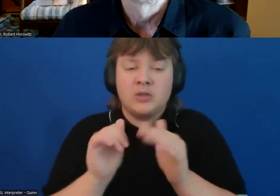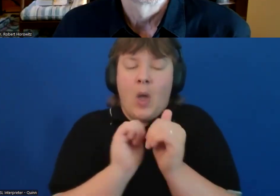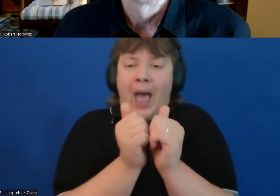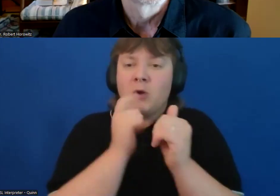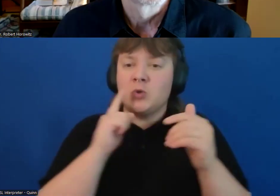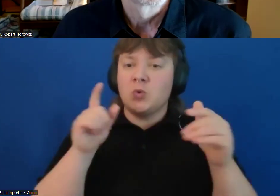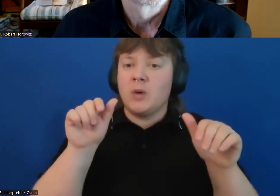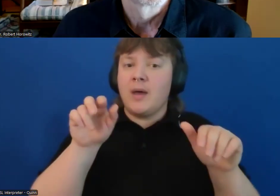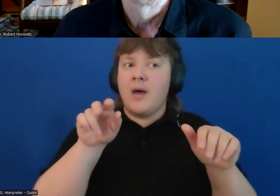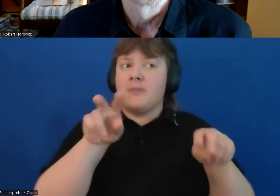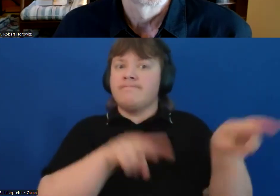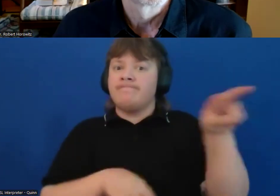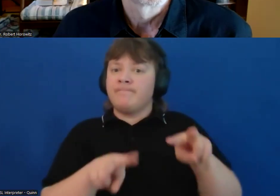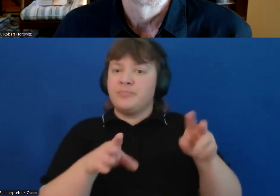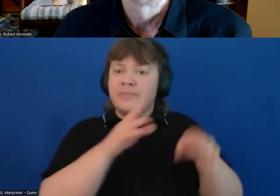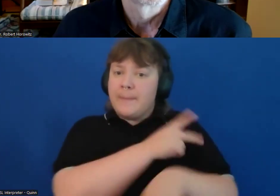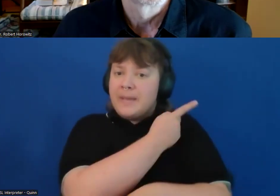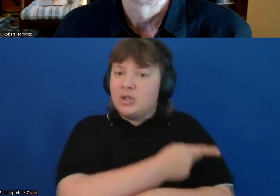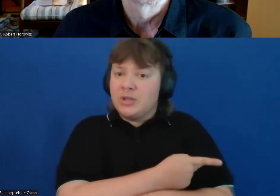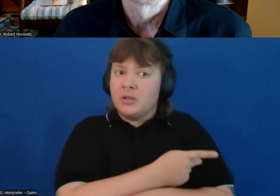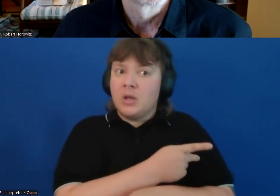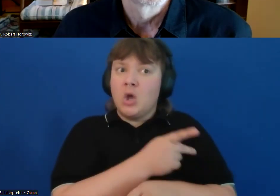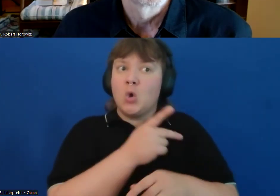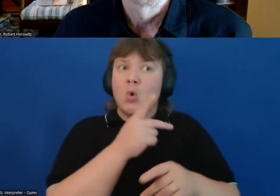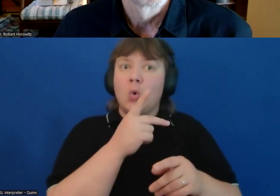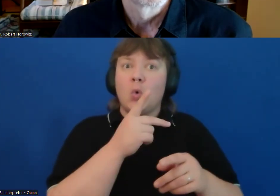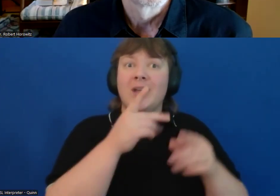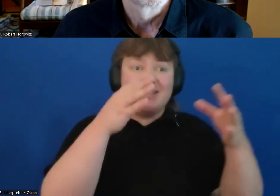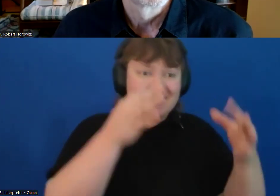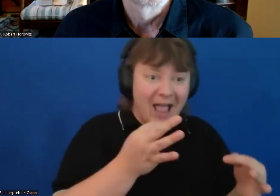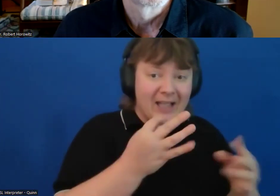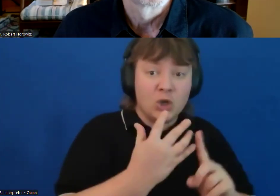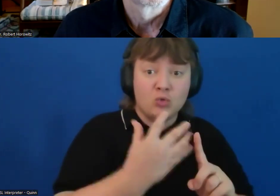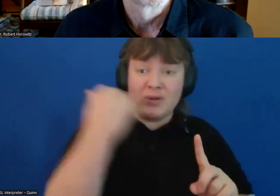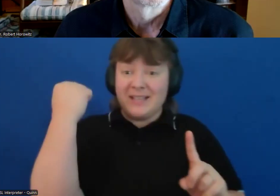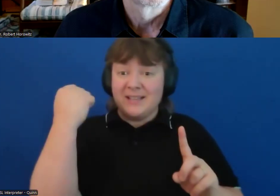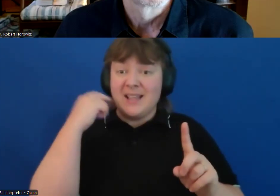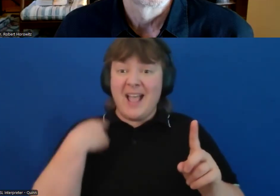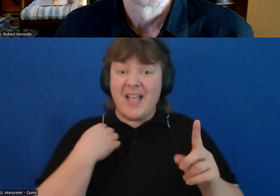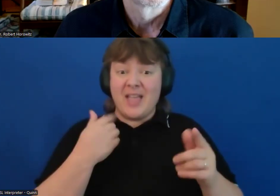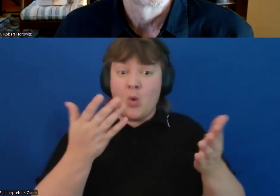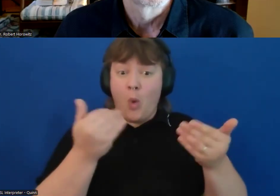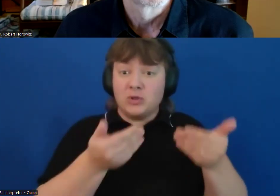their decision and presents again later down the road? Yeah, that's a great question and the short